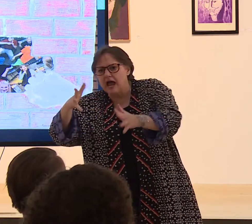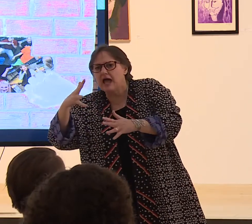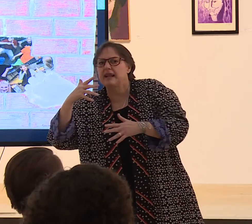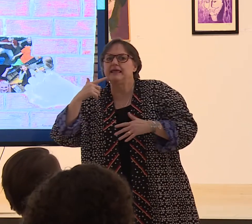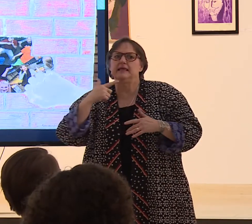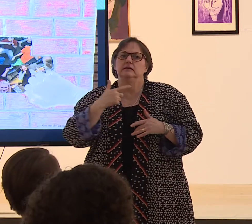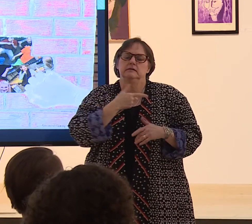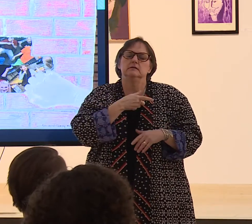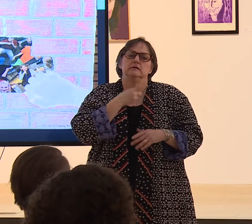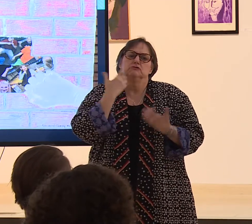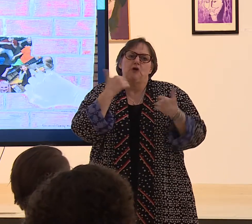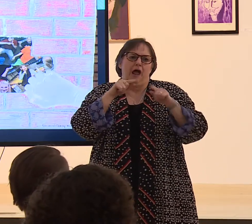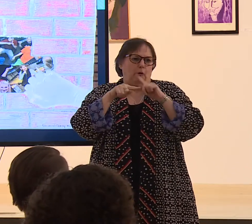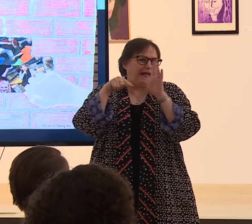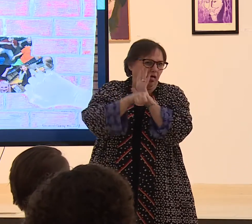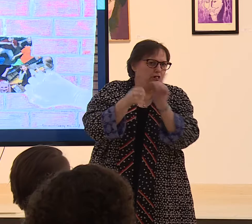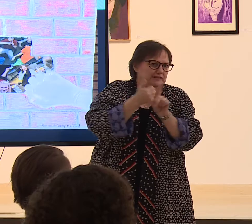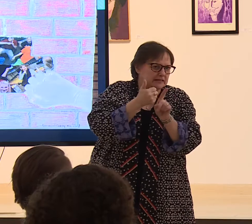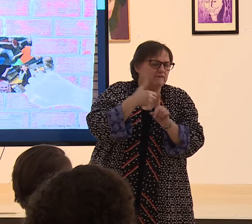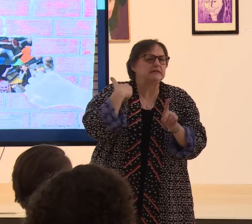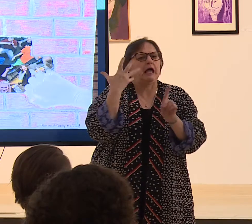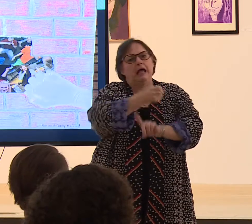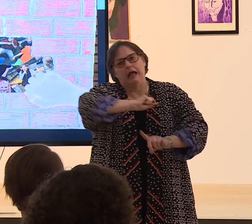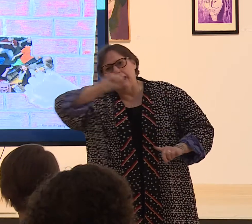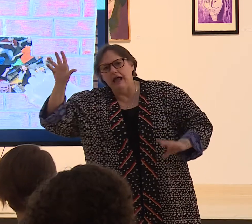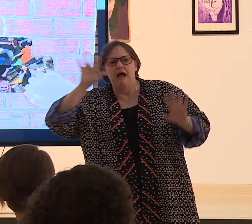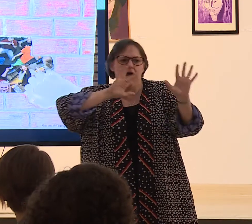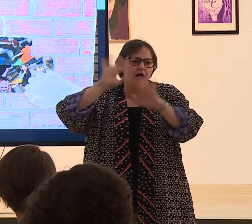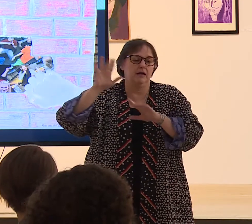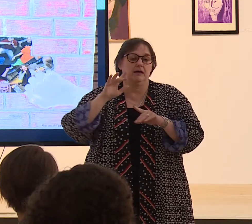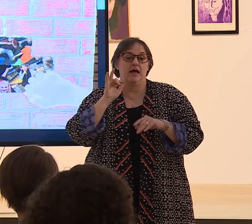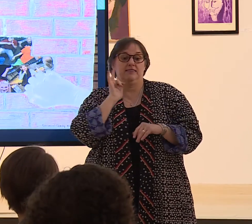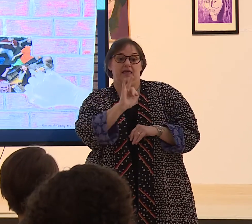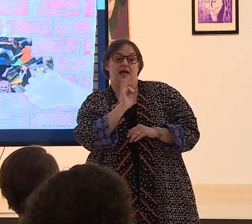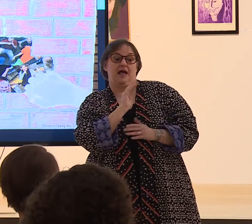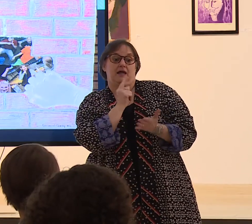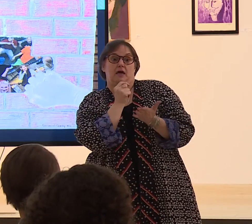and difficult times like that and did attempt suicide.